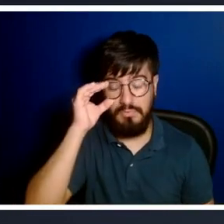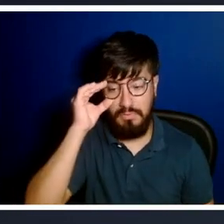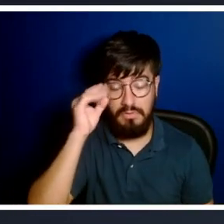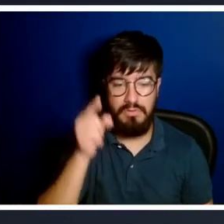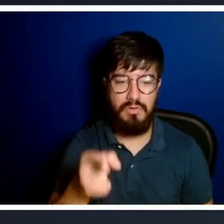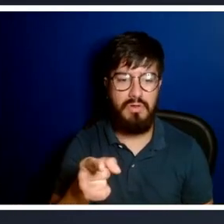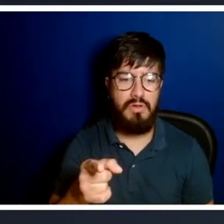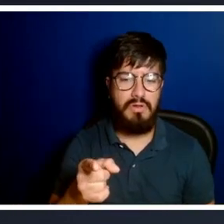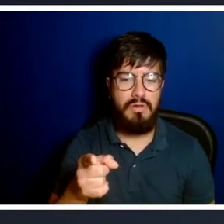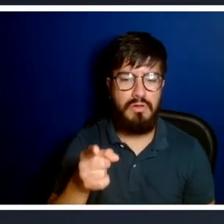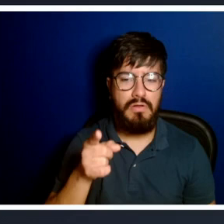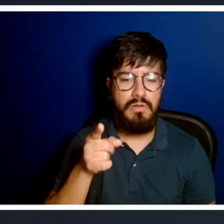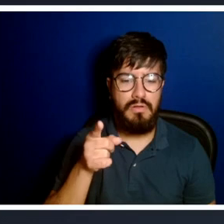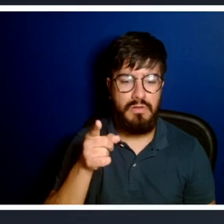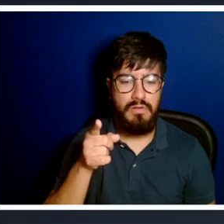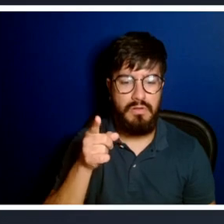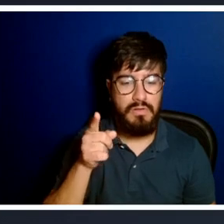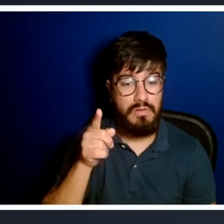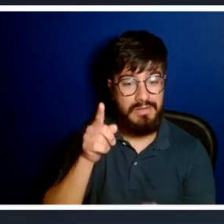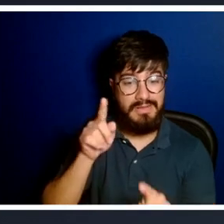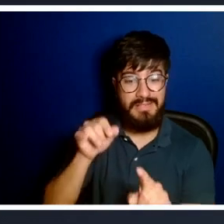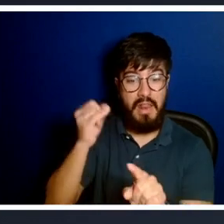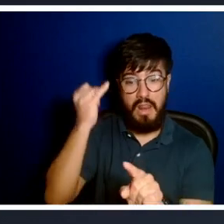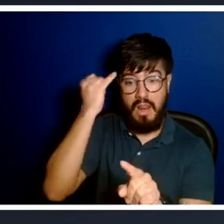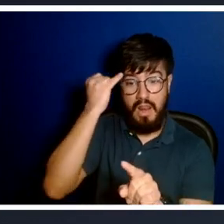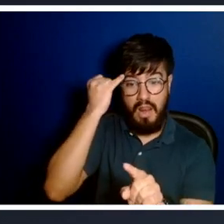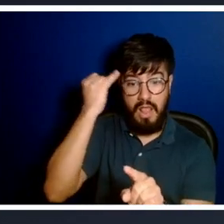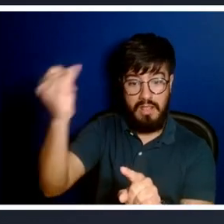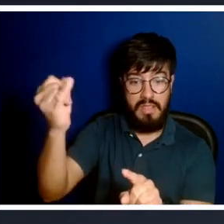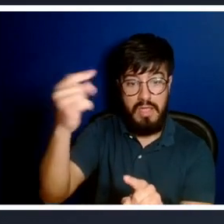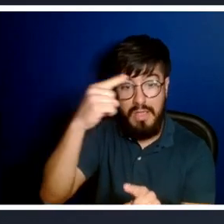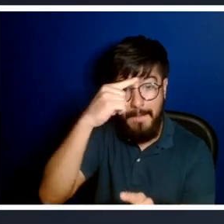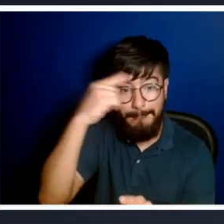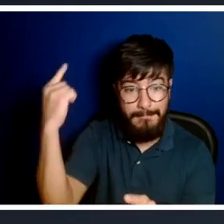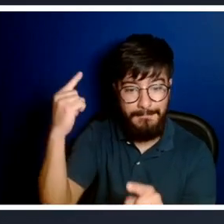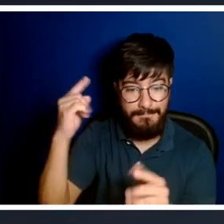Black communities in Baltimore being often less connected to nature than some of the